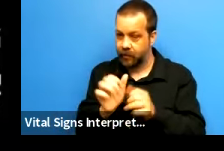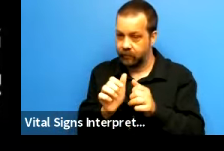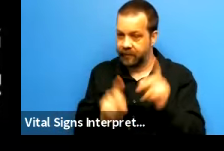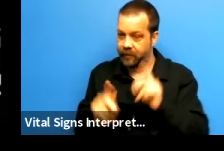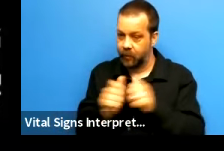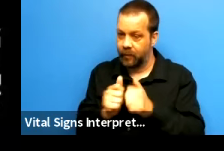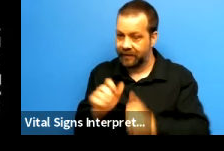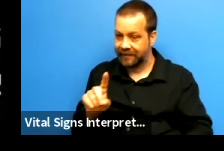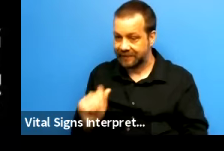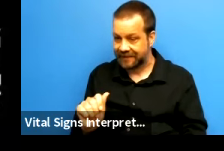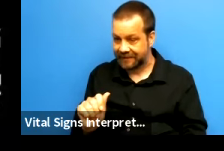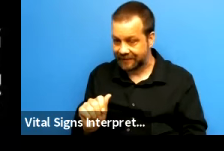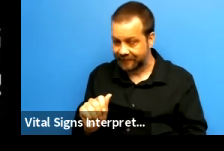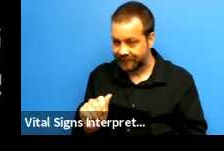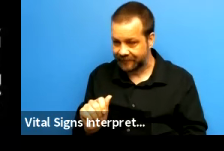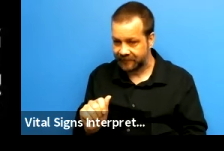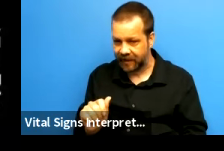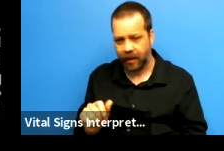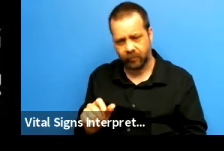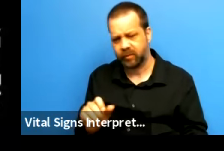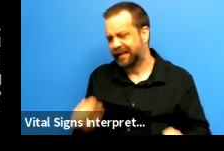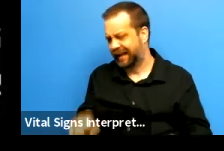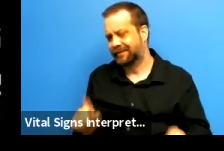We're going to be able to accomplish that today.